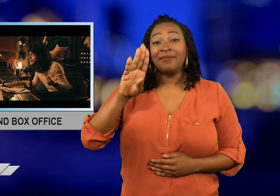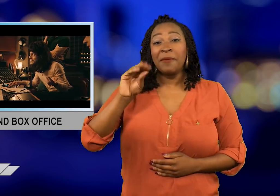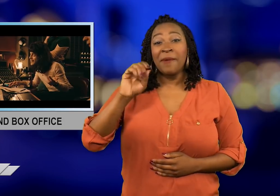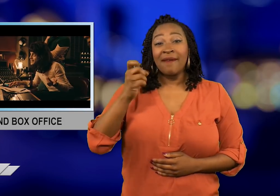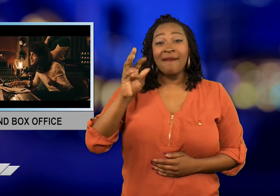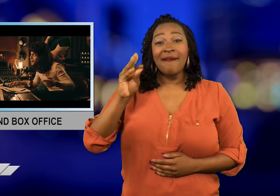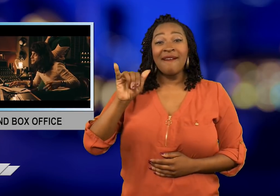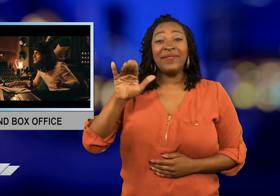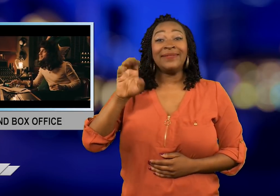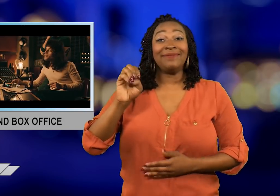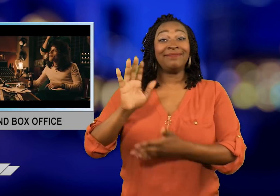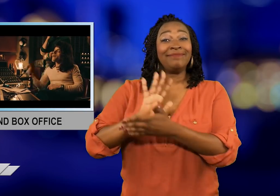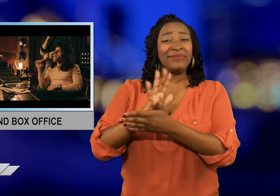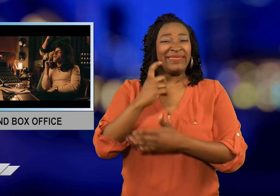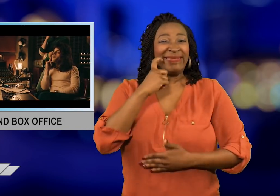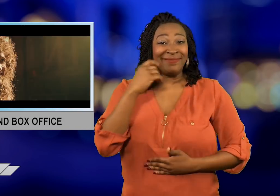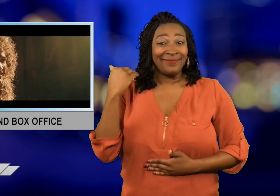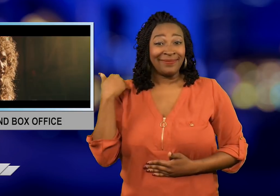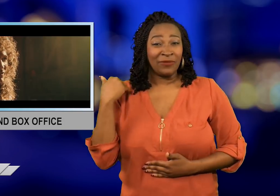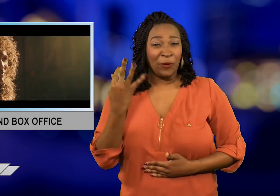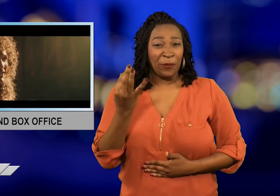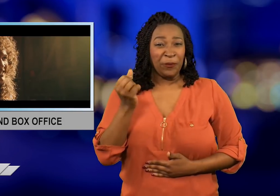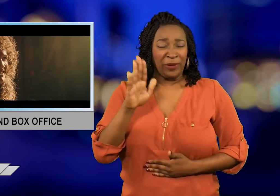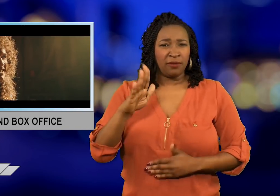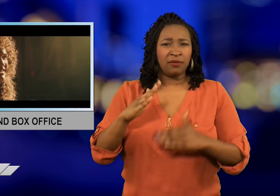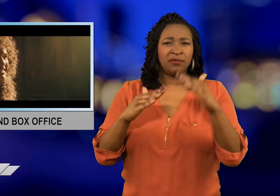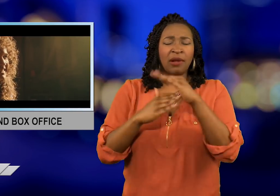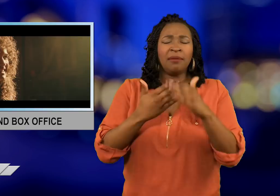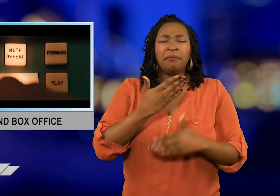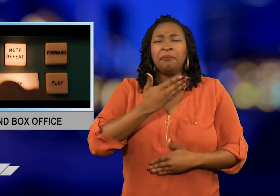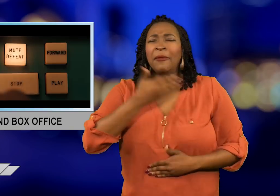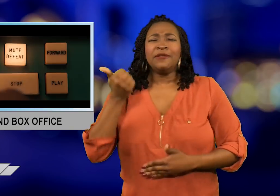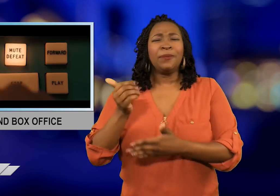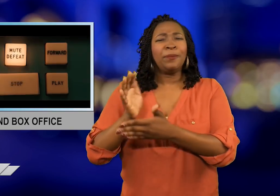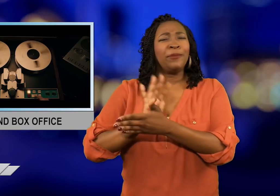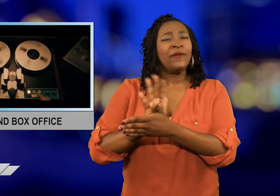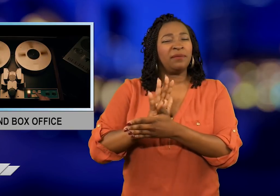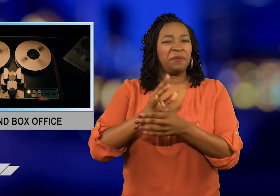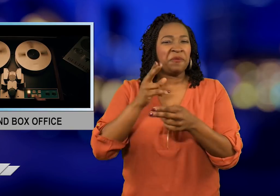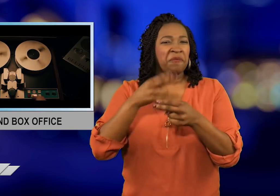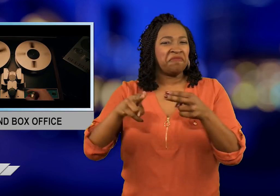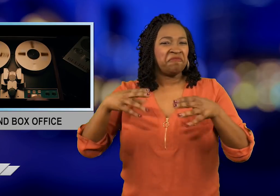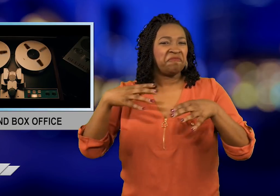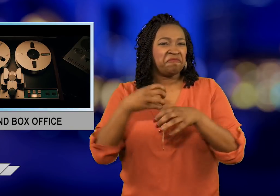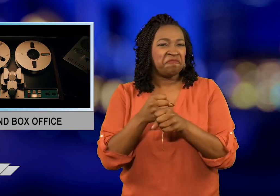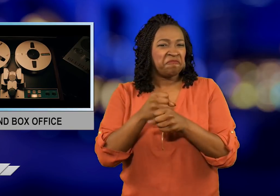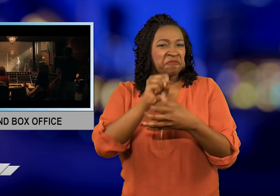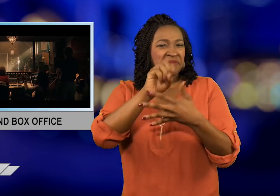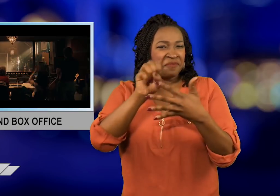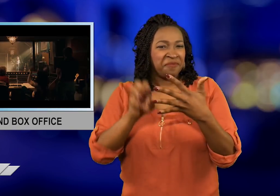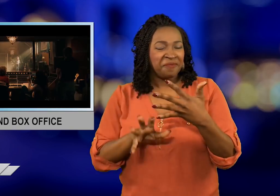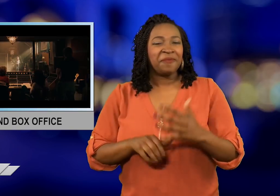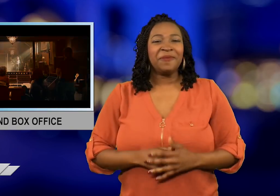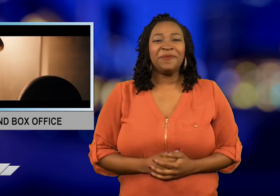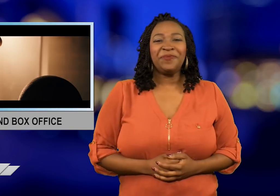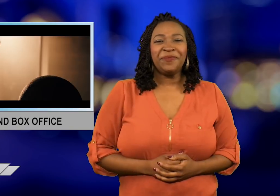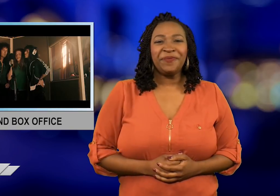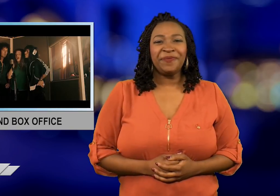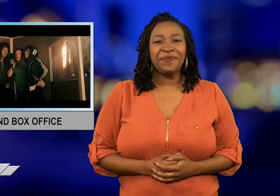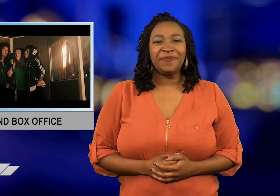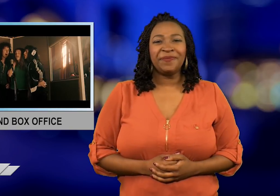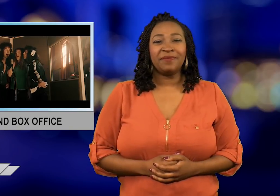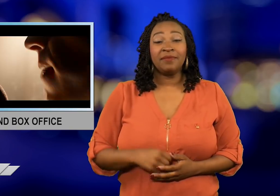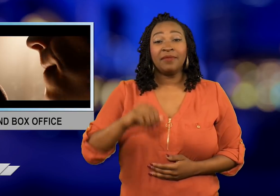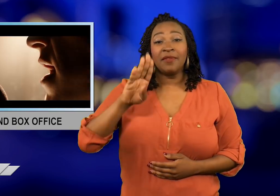Here's a quick recap of the top movies at the box office this weekend.